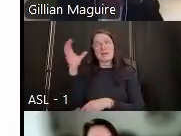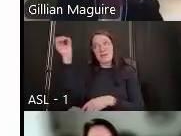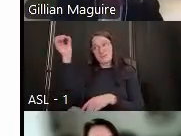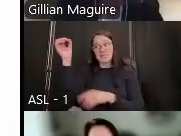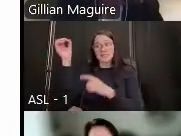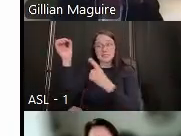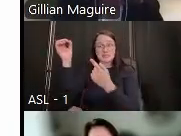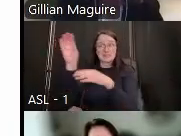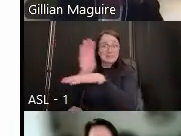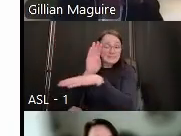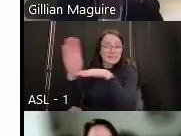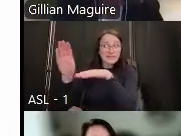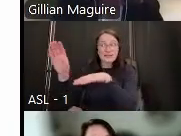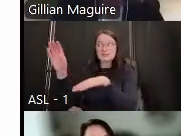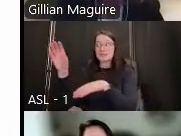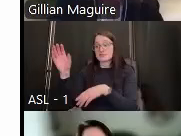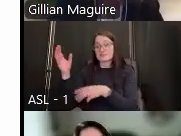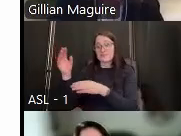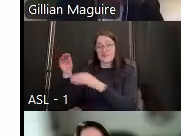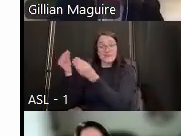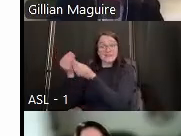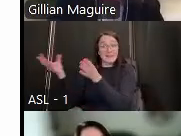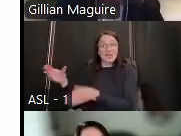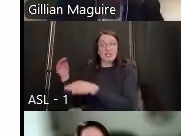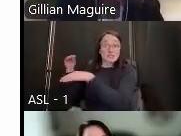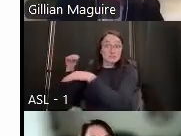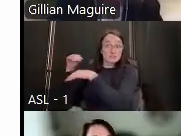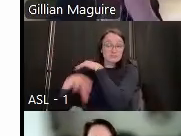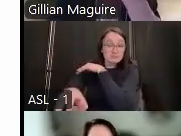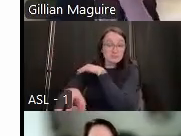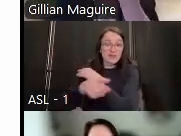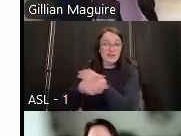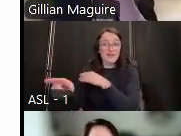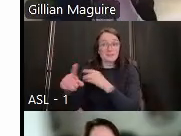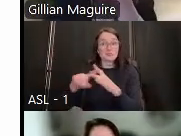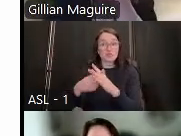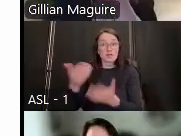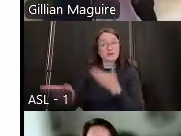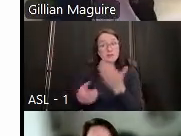own hiring efforts not only as suppliers to Microsoft but in their other efforts all over